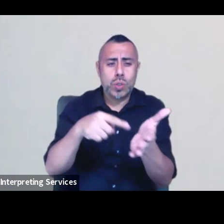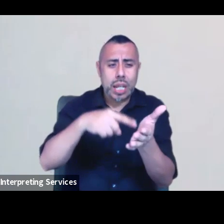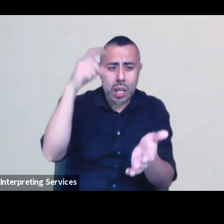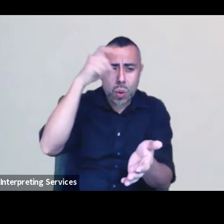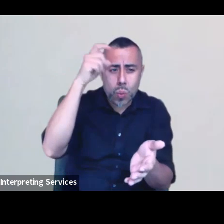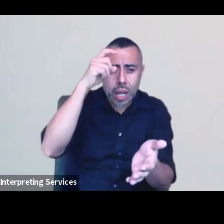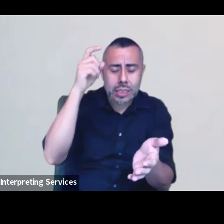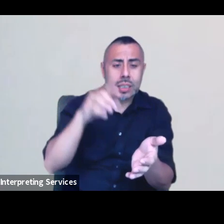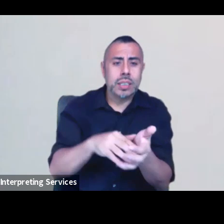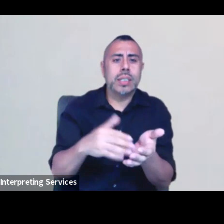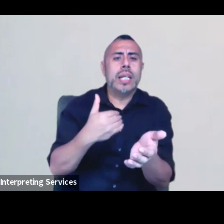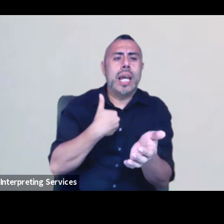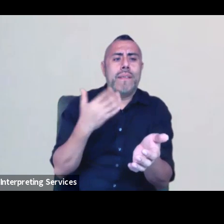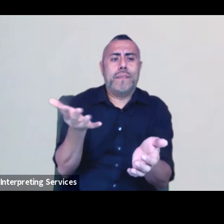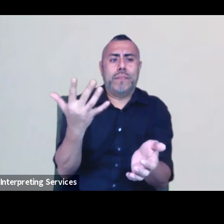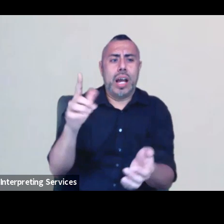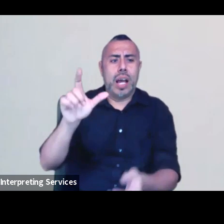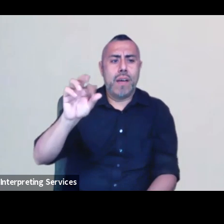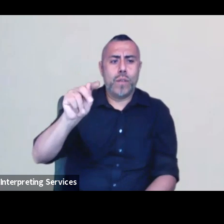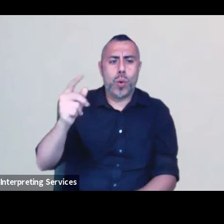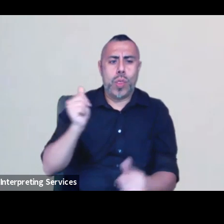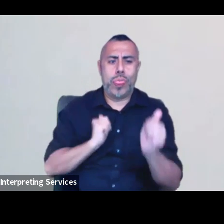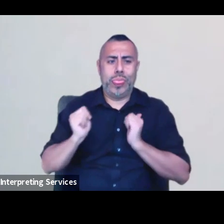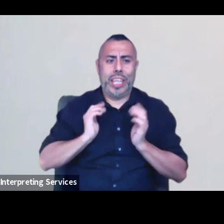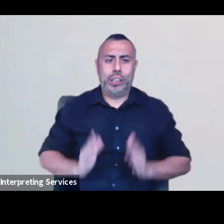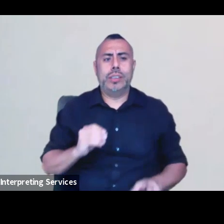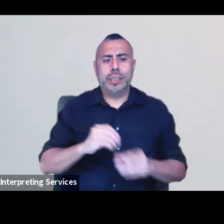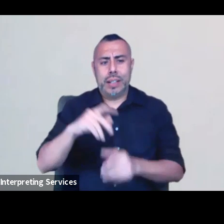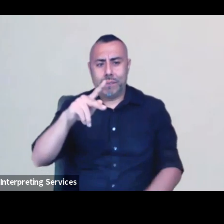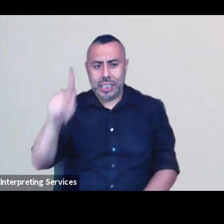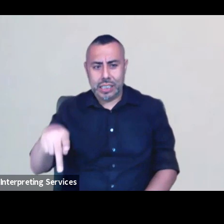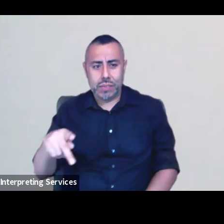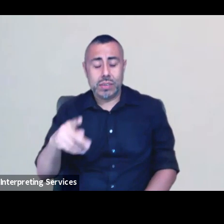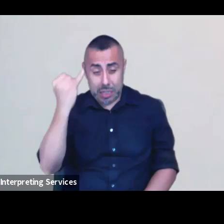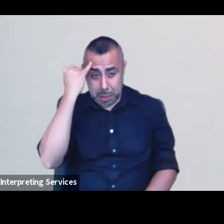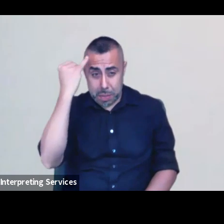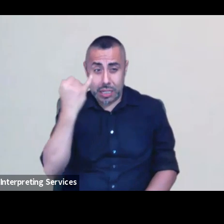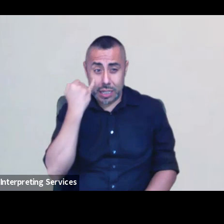Another suggestion I'll make is to use debt wisely. If you have a credit card,